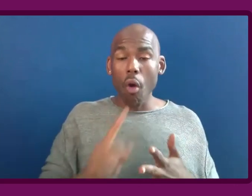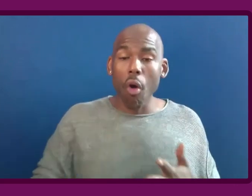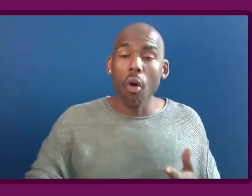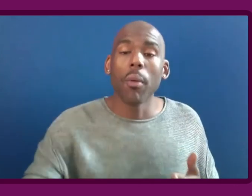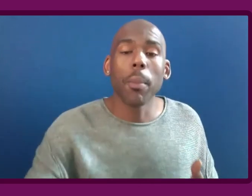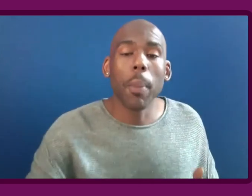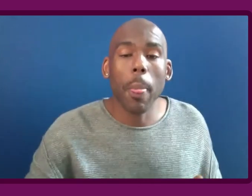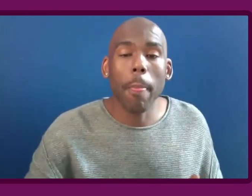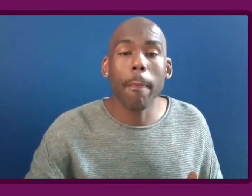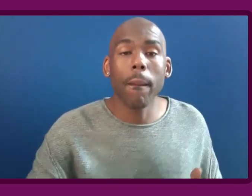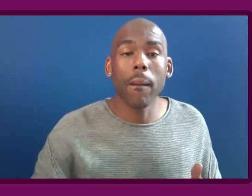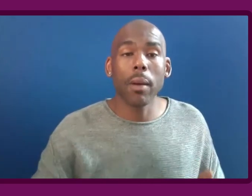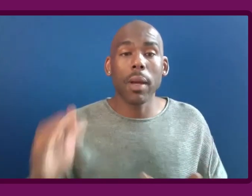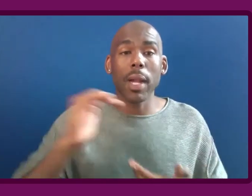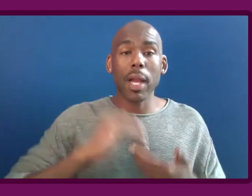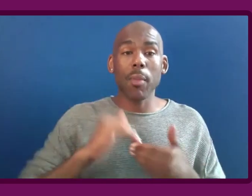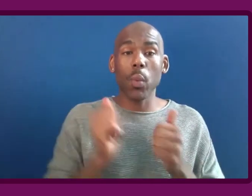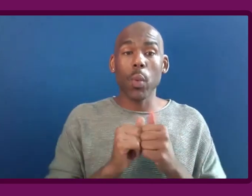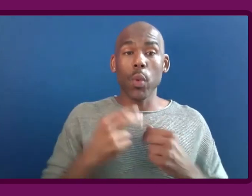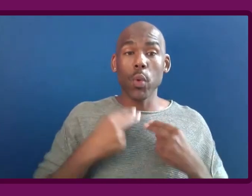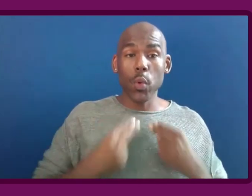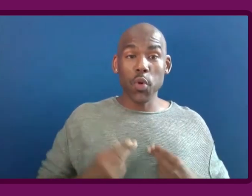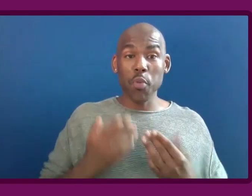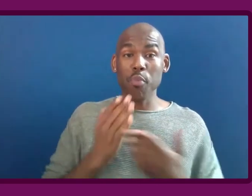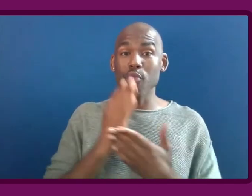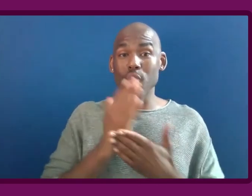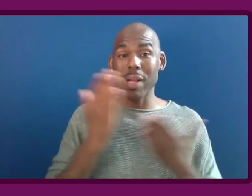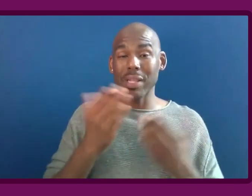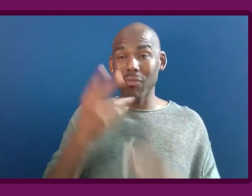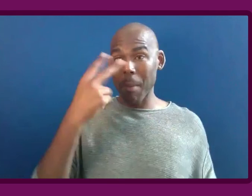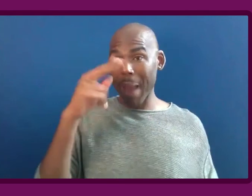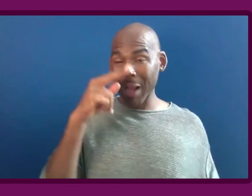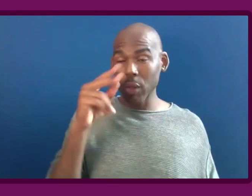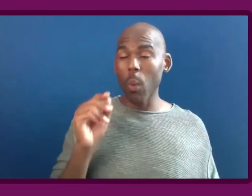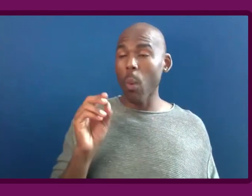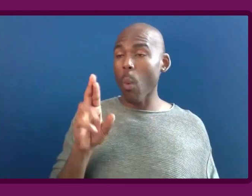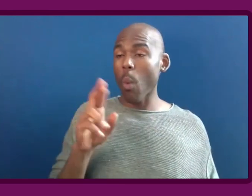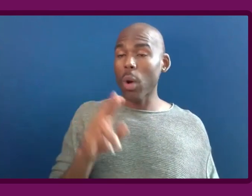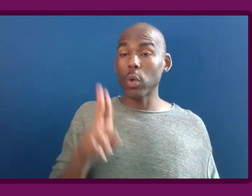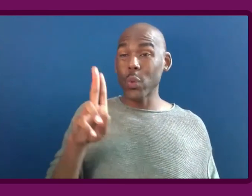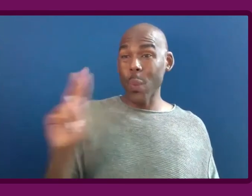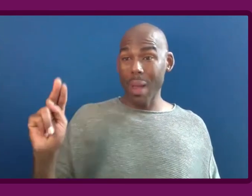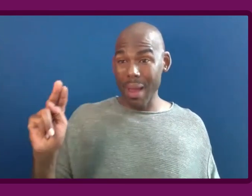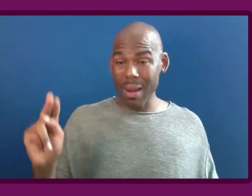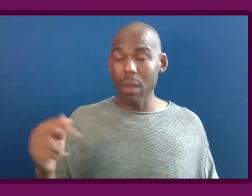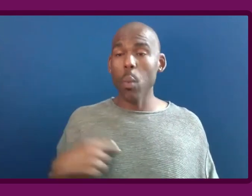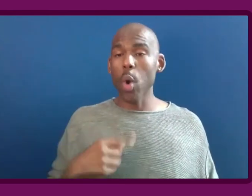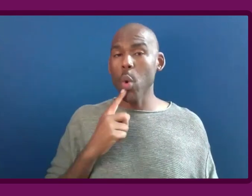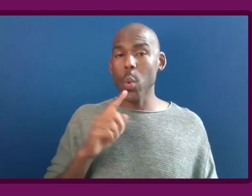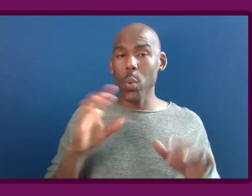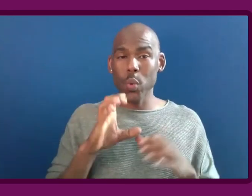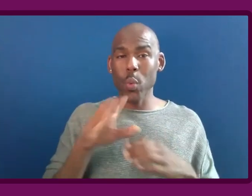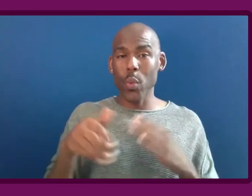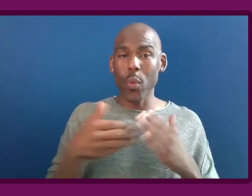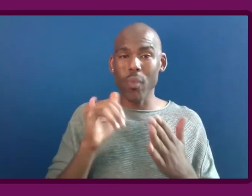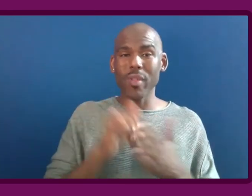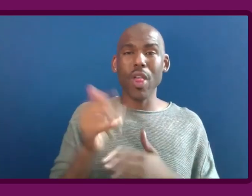and we see our power, then that's the way everything changes. They see us. They see us,